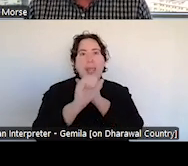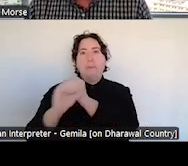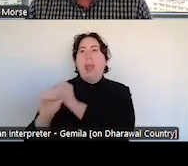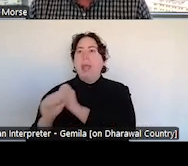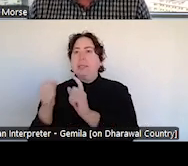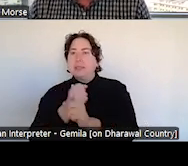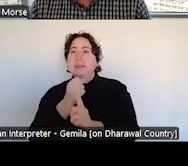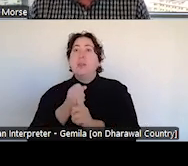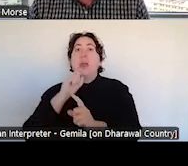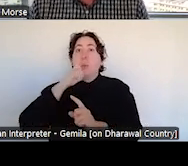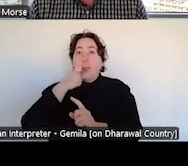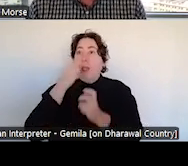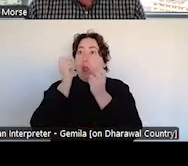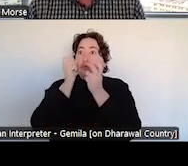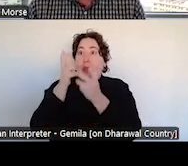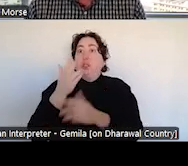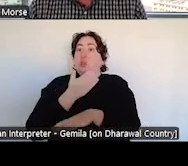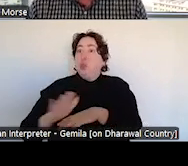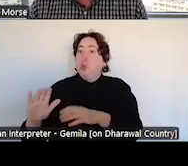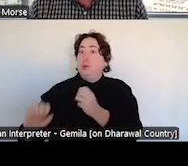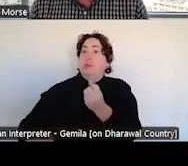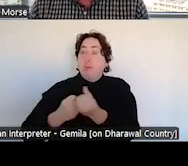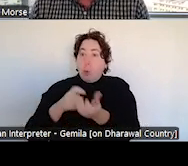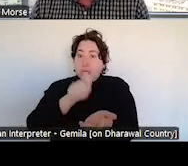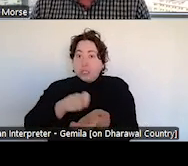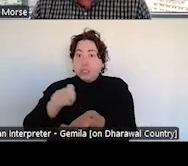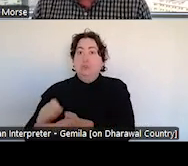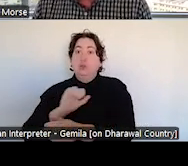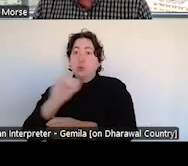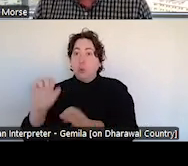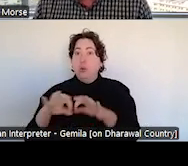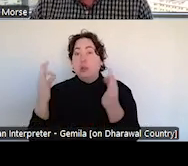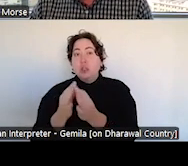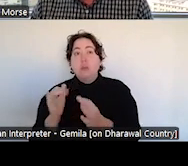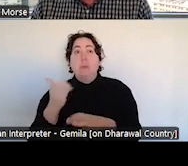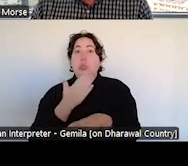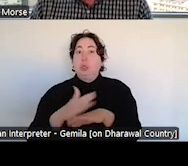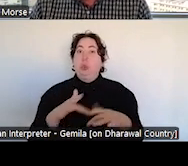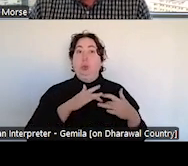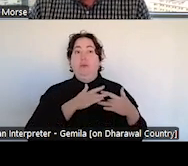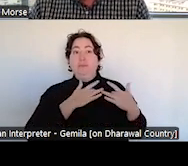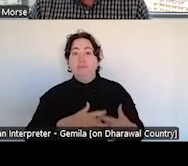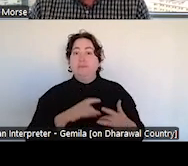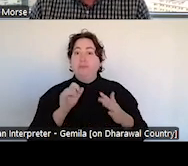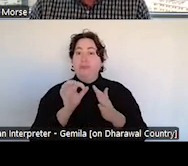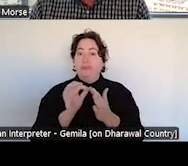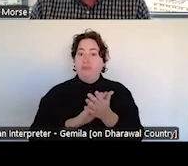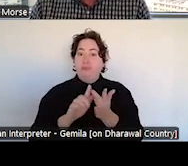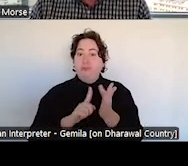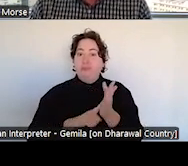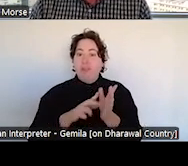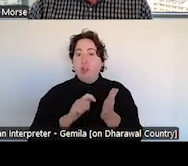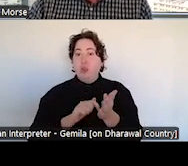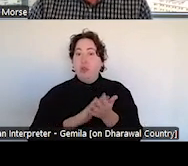your organisation, that may be new philanthropic supporters, all business cash supporters,